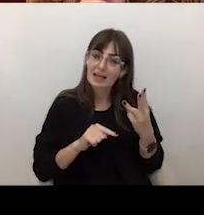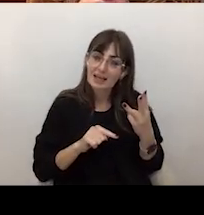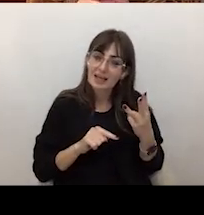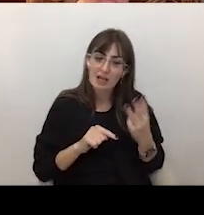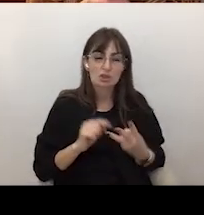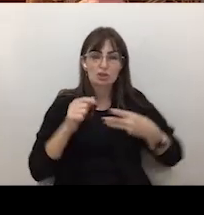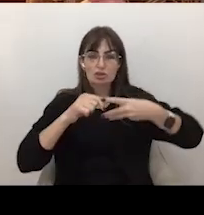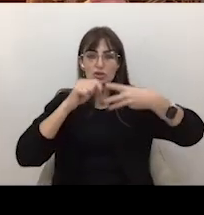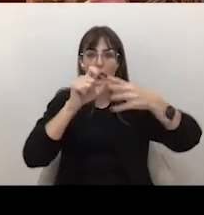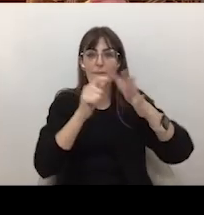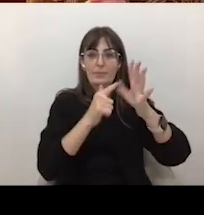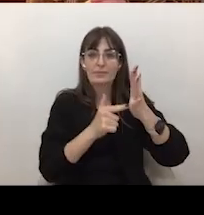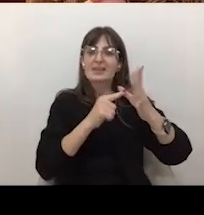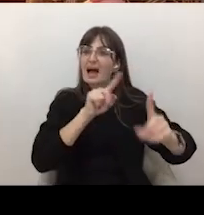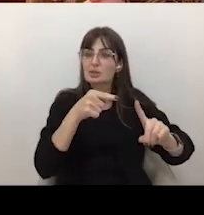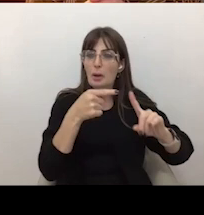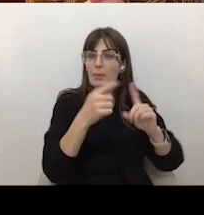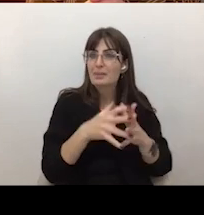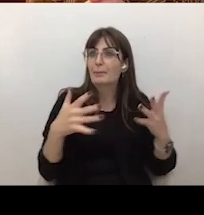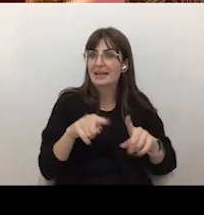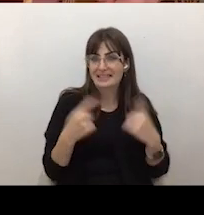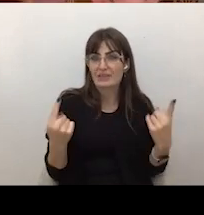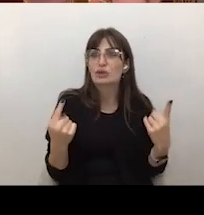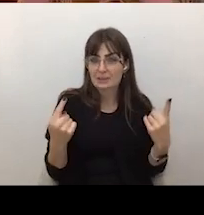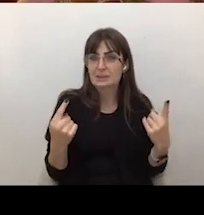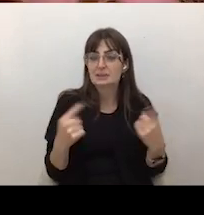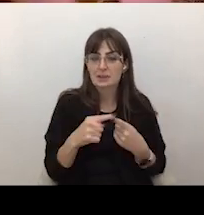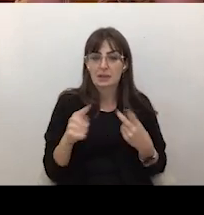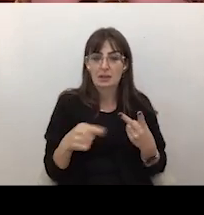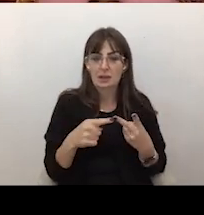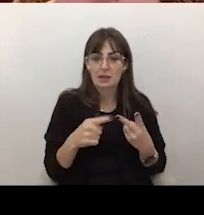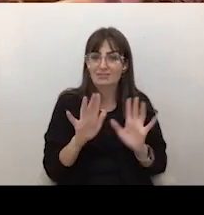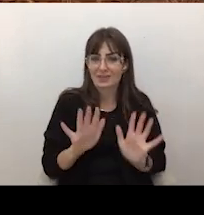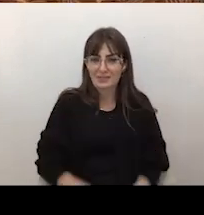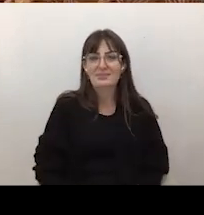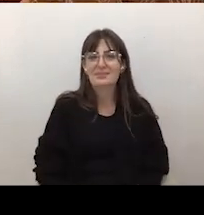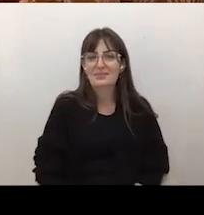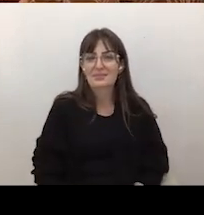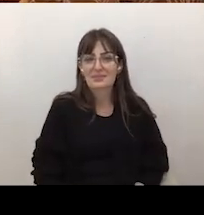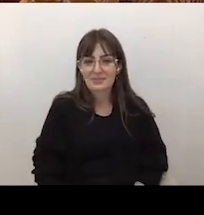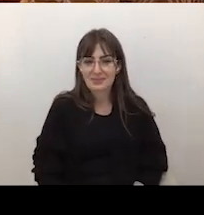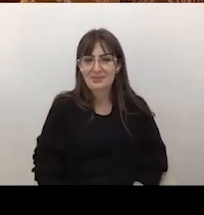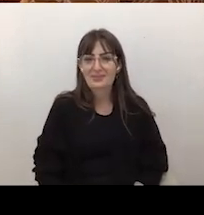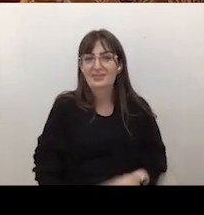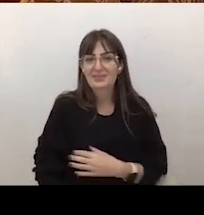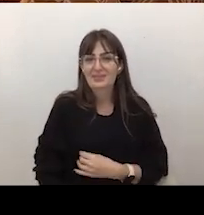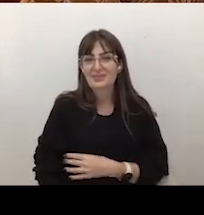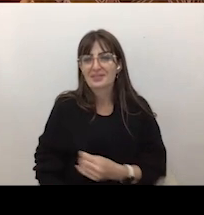points that would make the biggest difference? As I said, I will keep quiet for now.